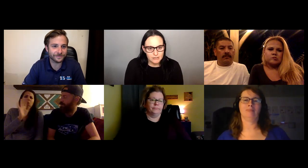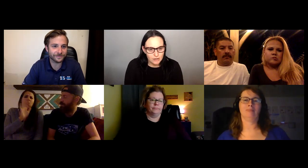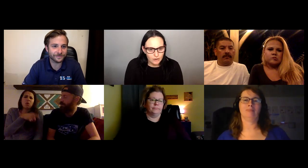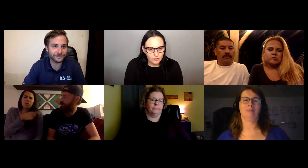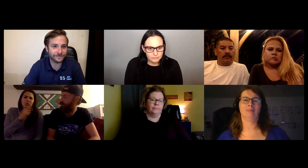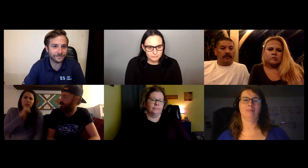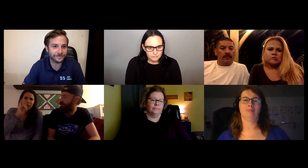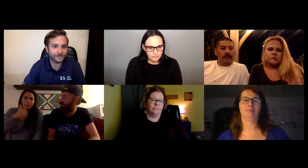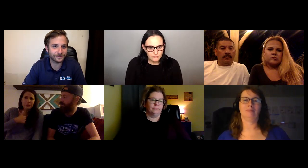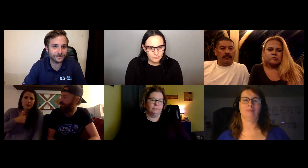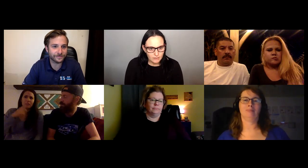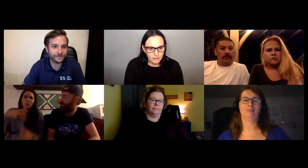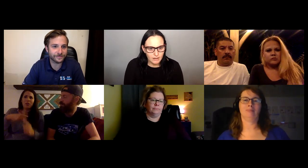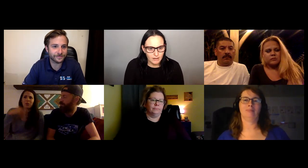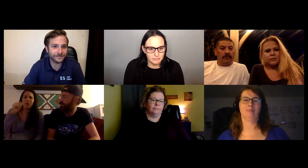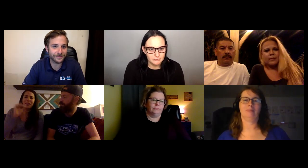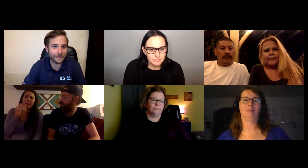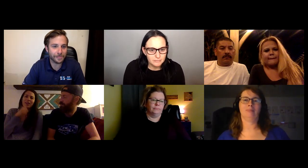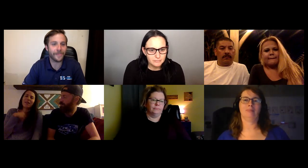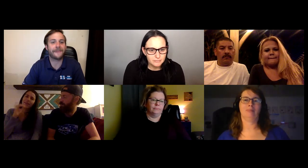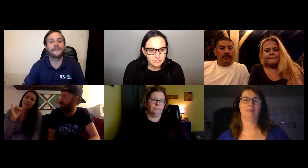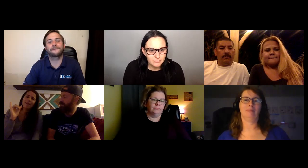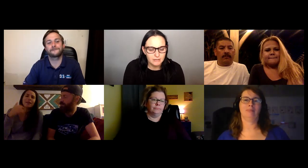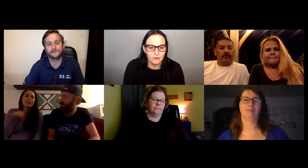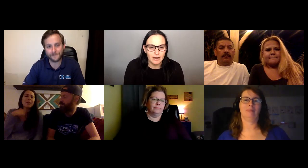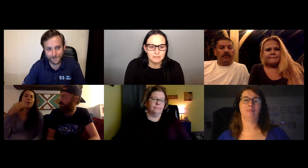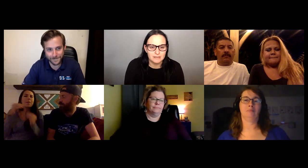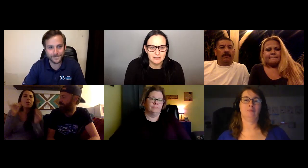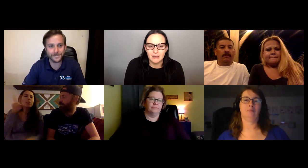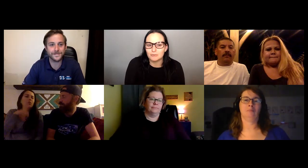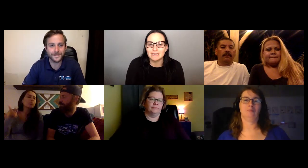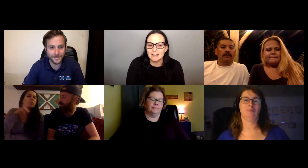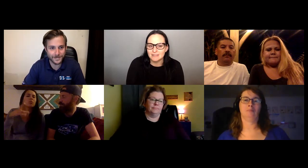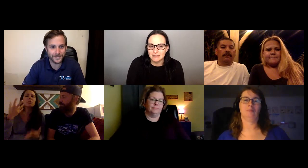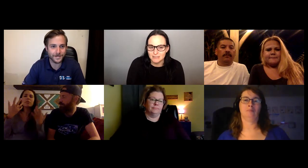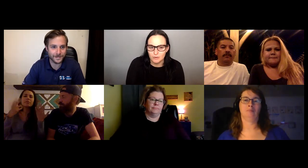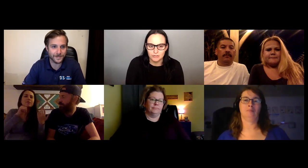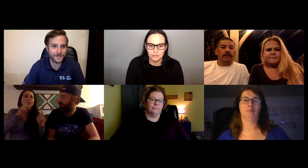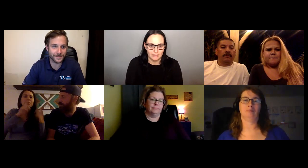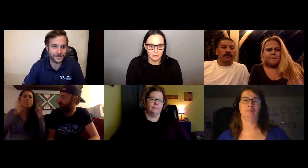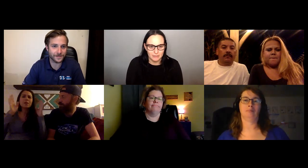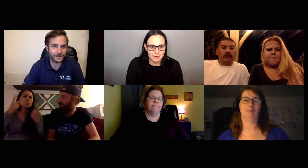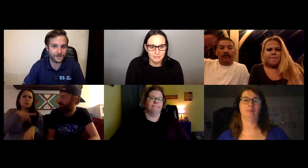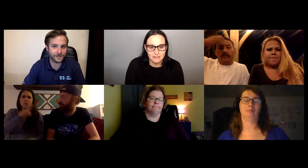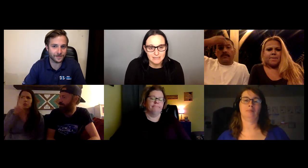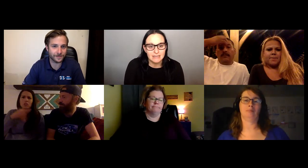so um you know i would we didn't have the same